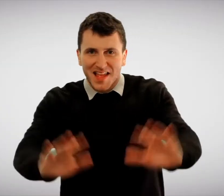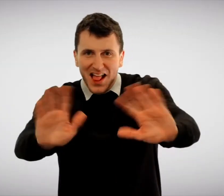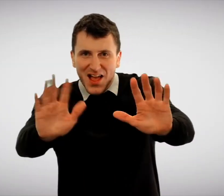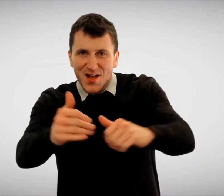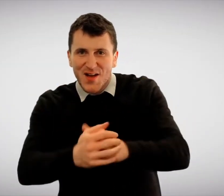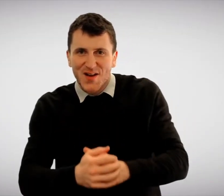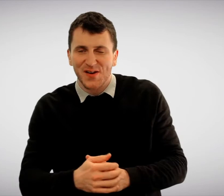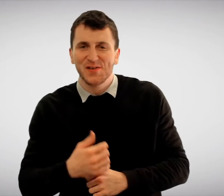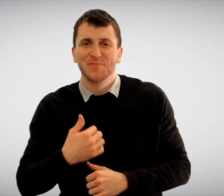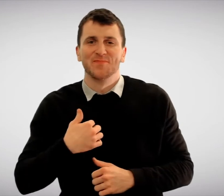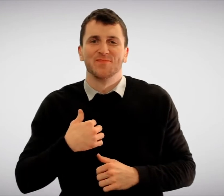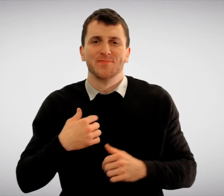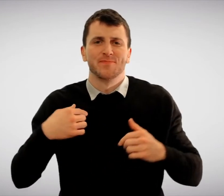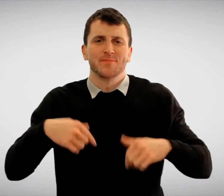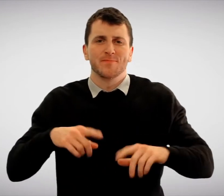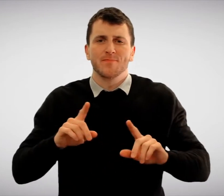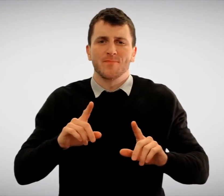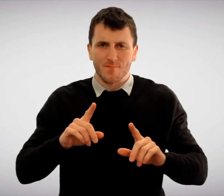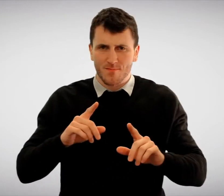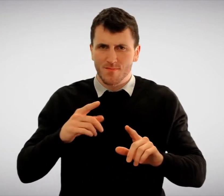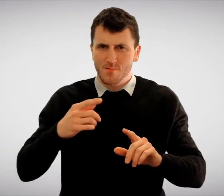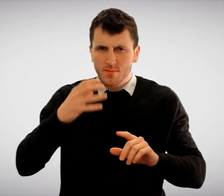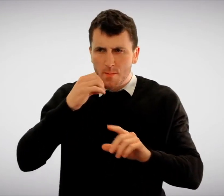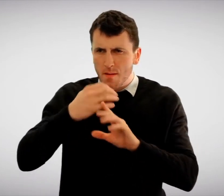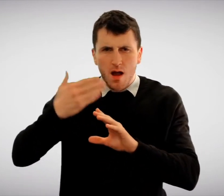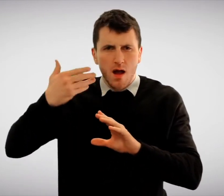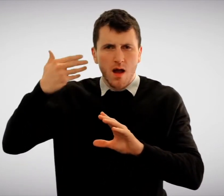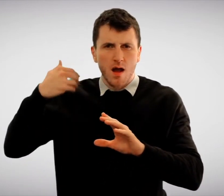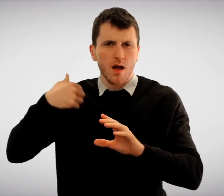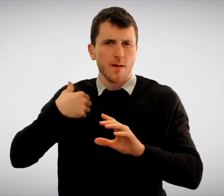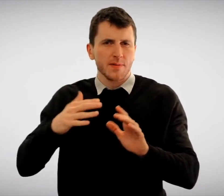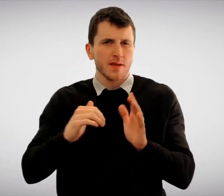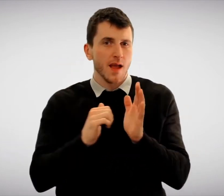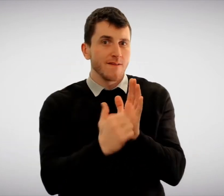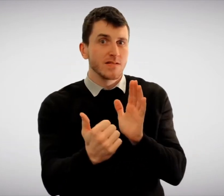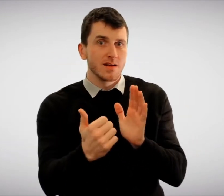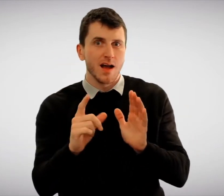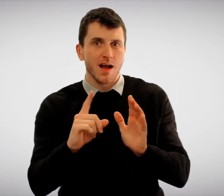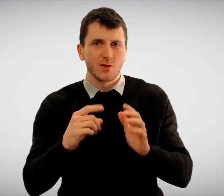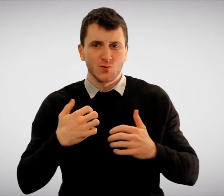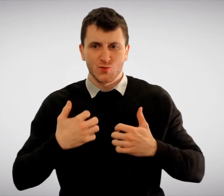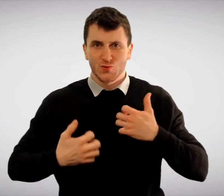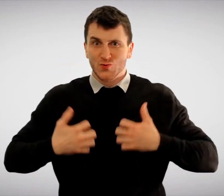Hello. Me again. Do you remember a while back, we advertised for our exciting